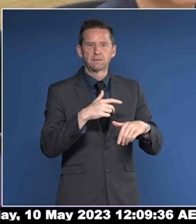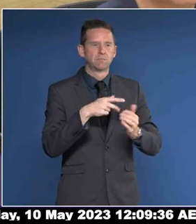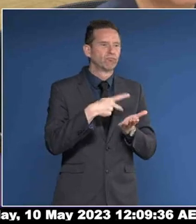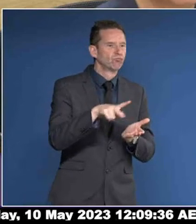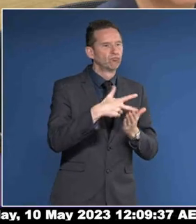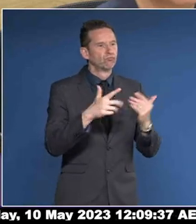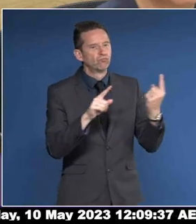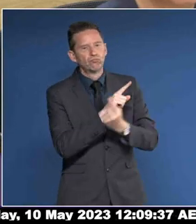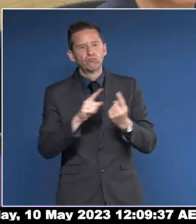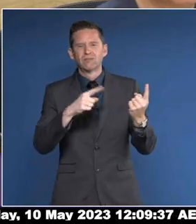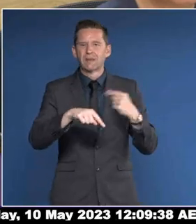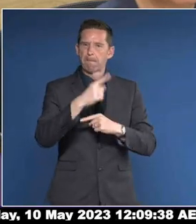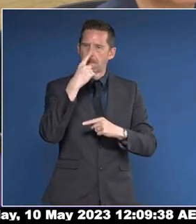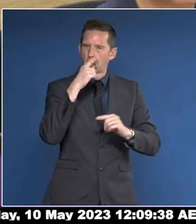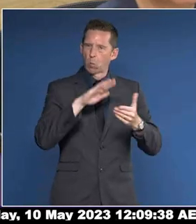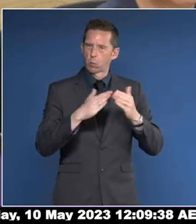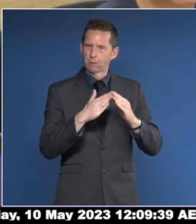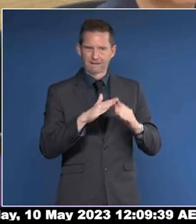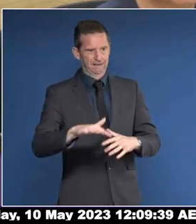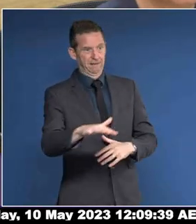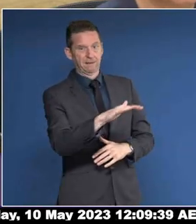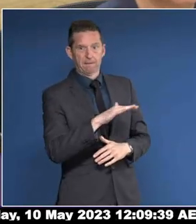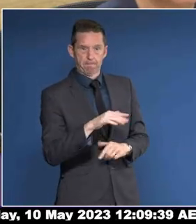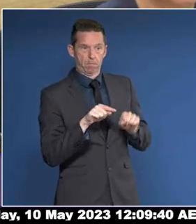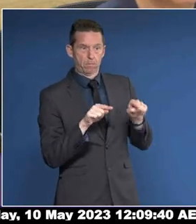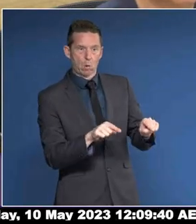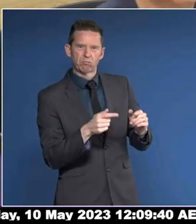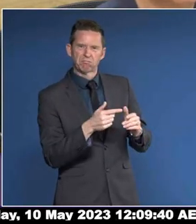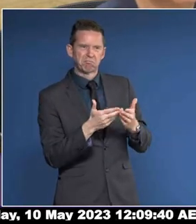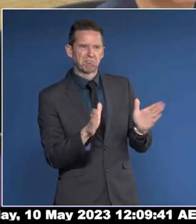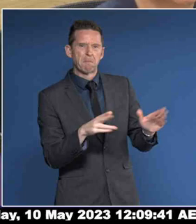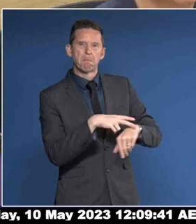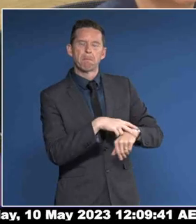So, that cohort. Are you aware whether general duties police are required to